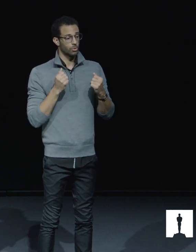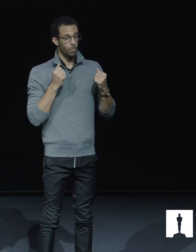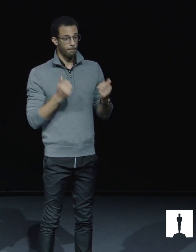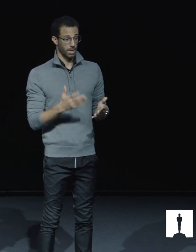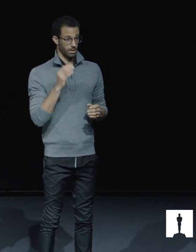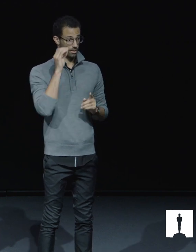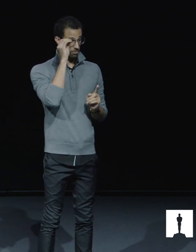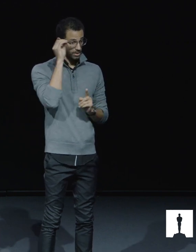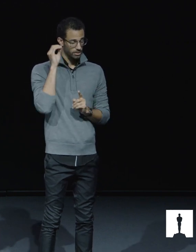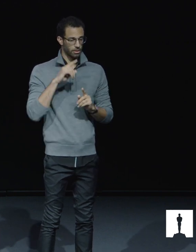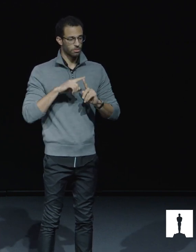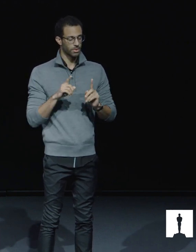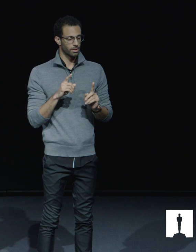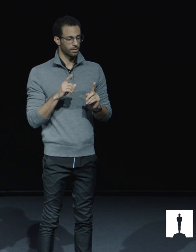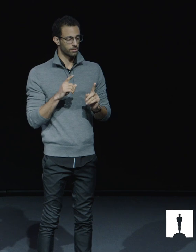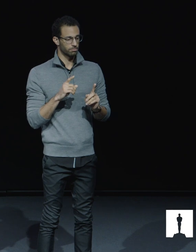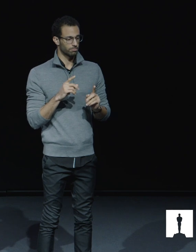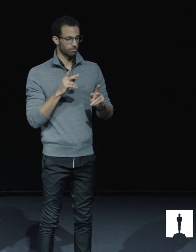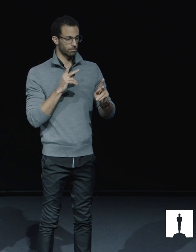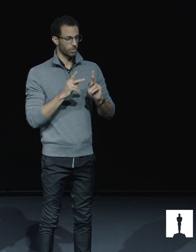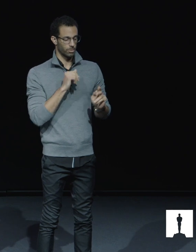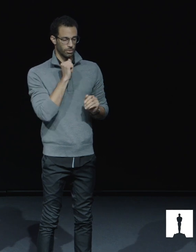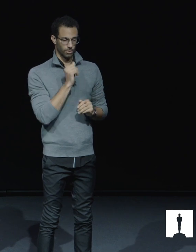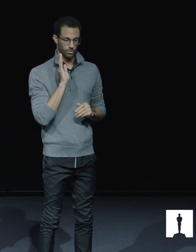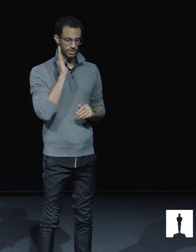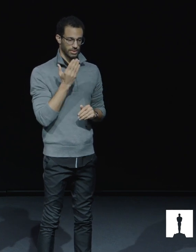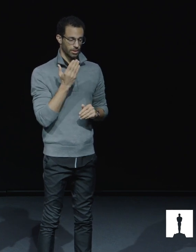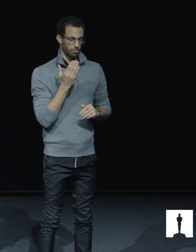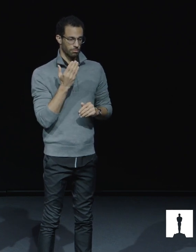yet no one ever seems tall enough to convince me that they can be a spokesman for the whole